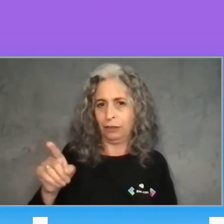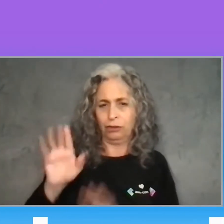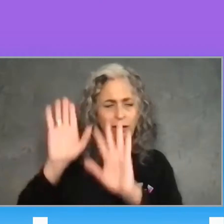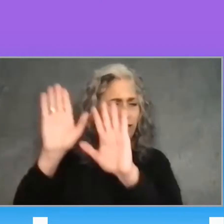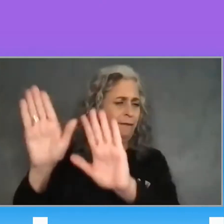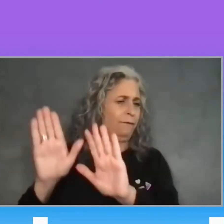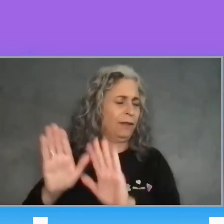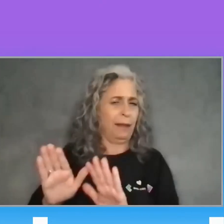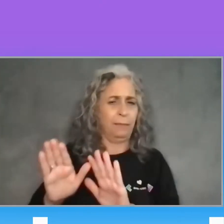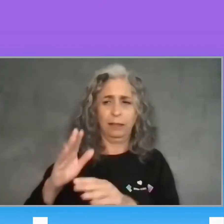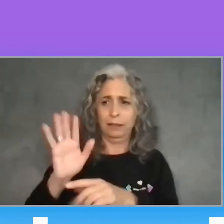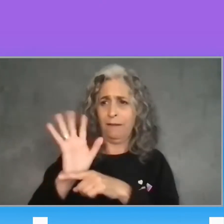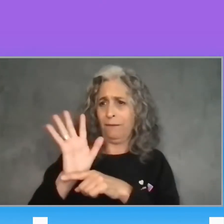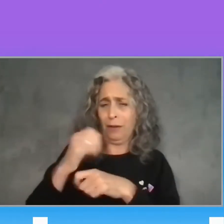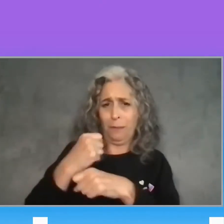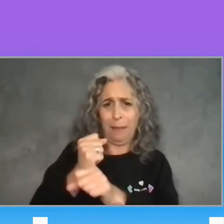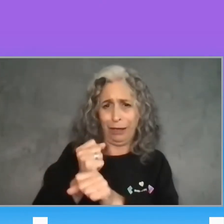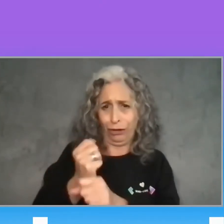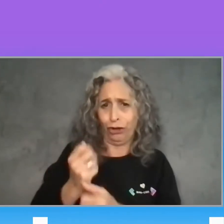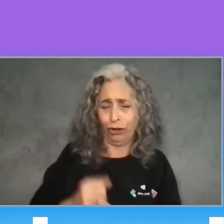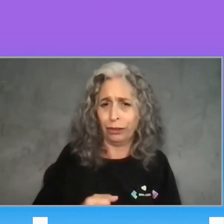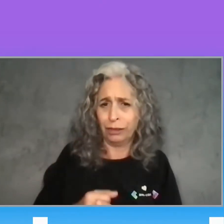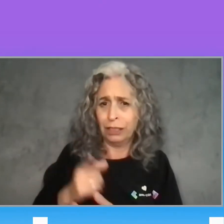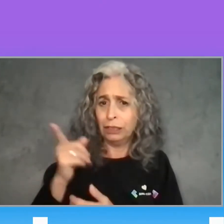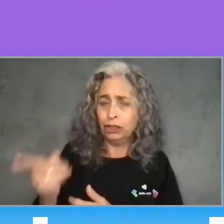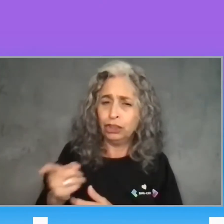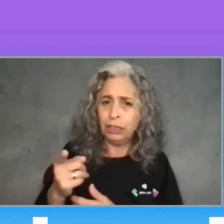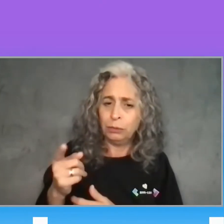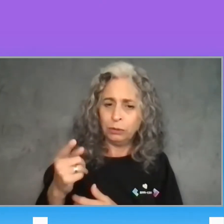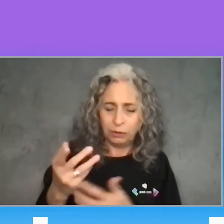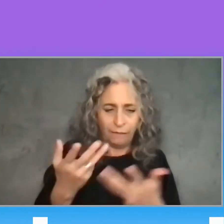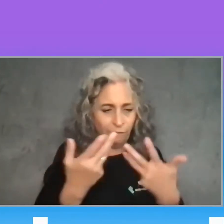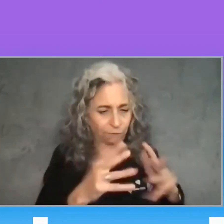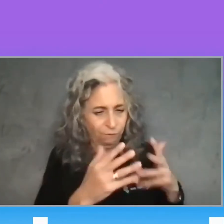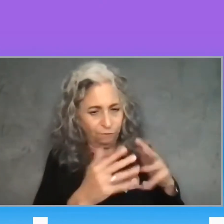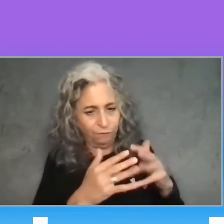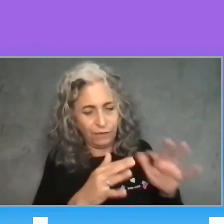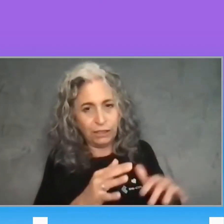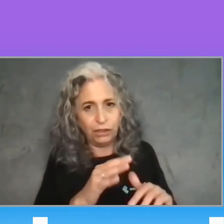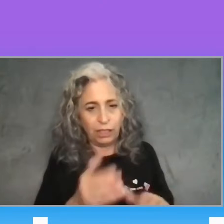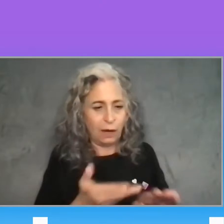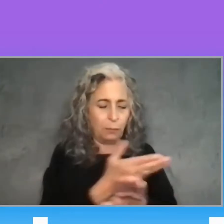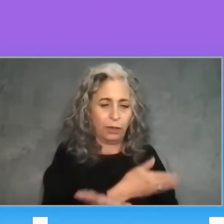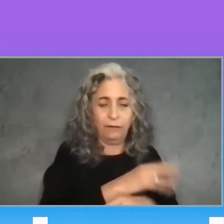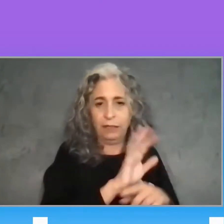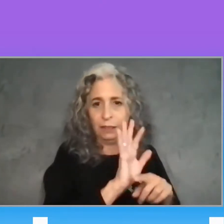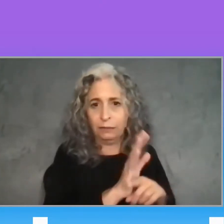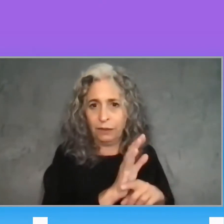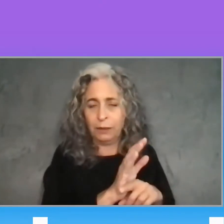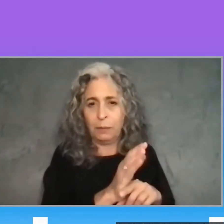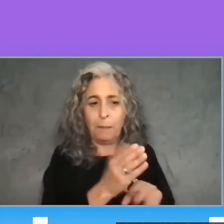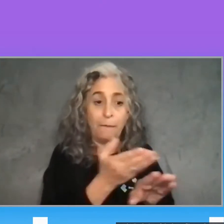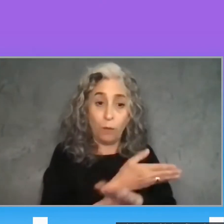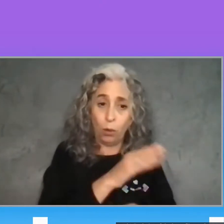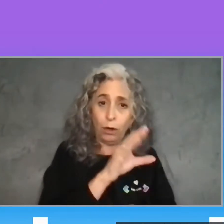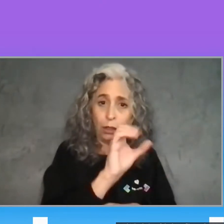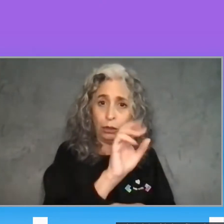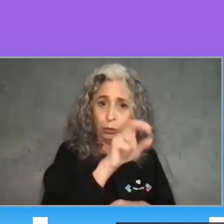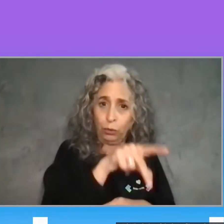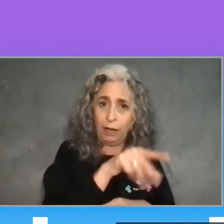fabulous filmmaker. And as she was wrapping up her previous